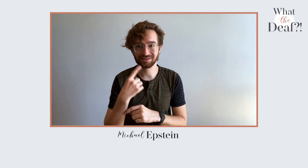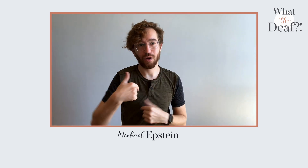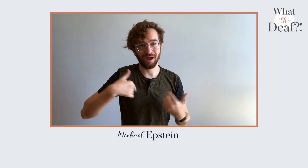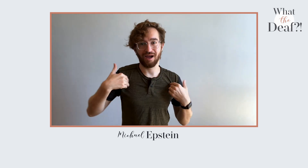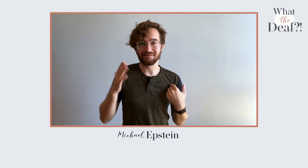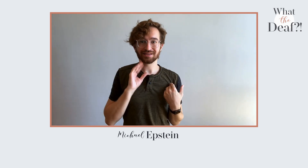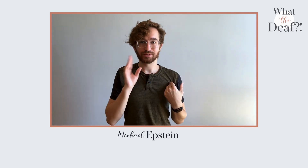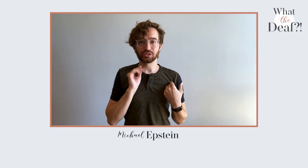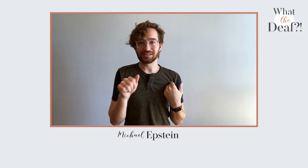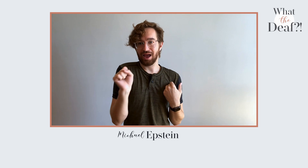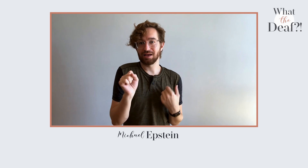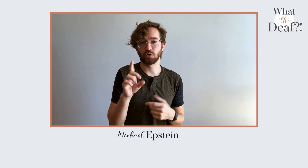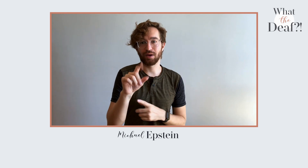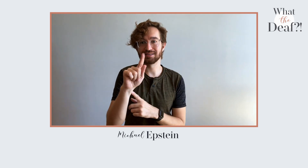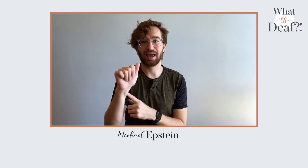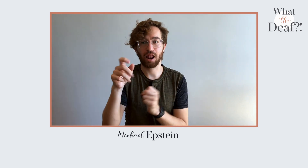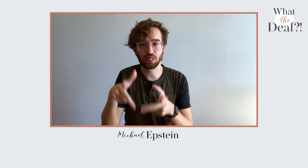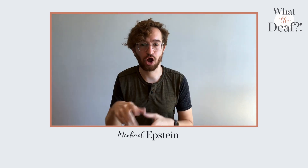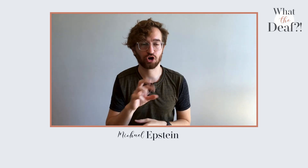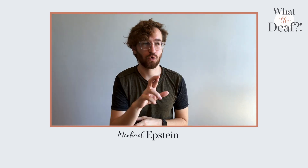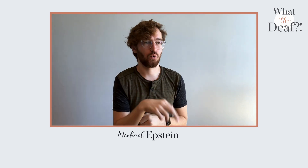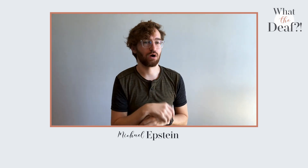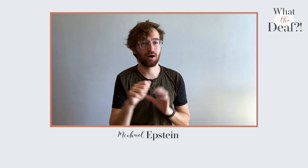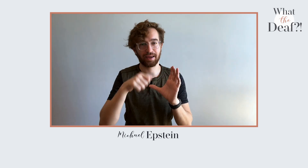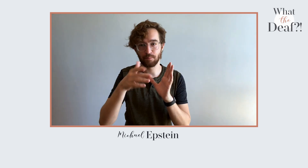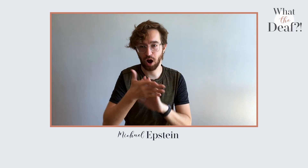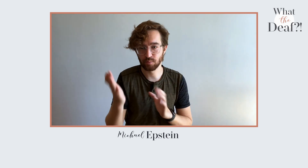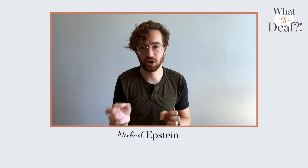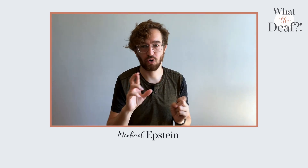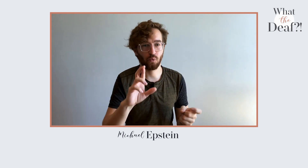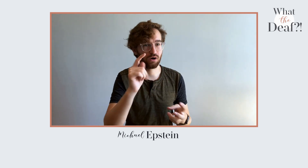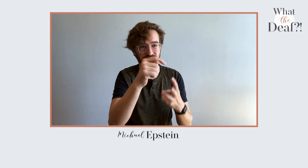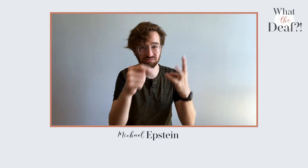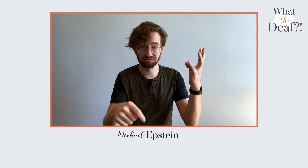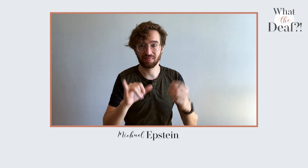They can say they have that experience as a cinematographer, as someone working in the editing room